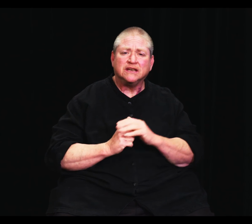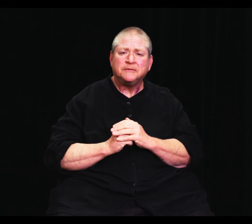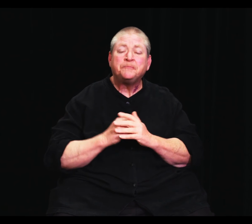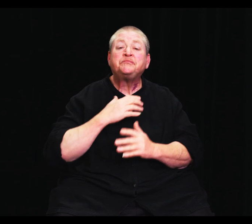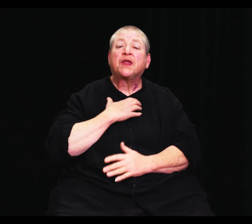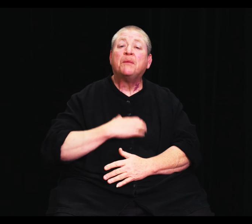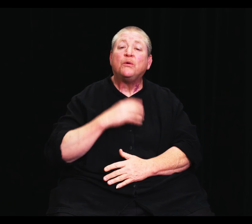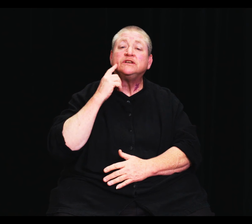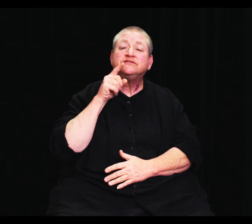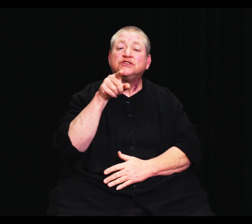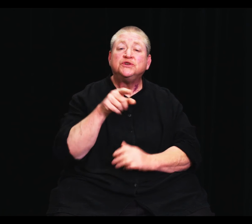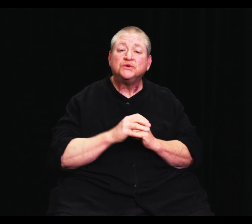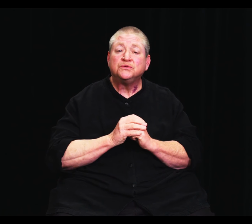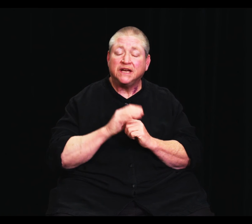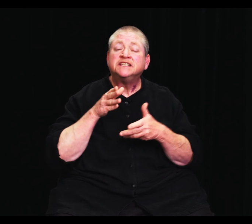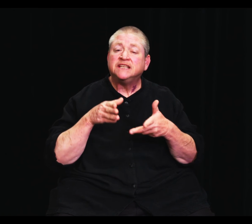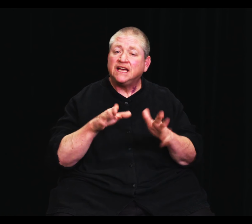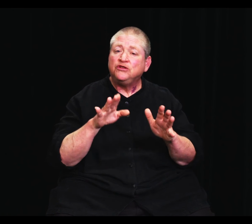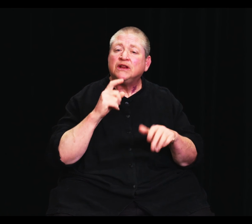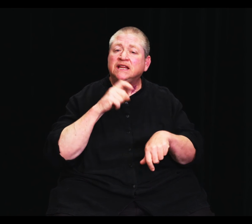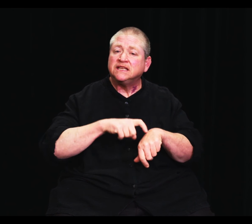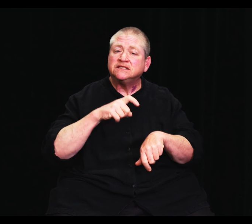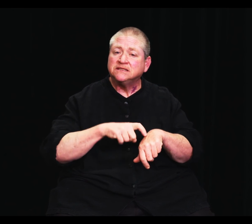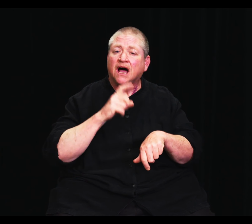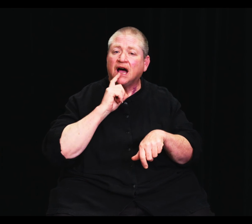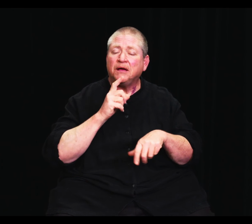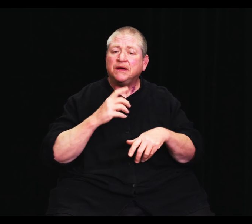This moment that you are graduating in history is being written.